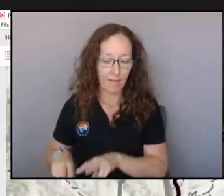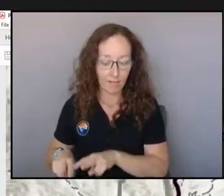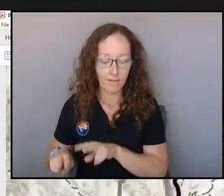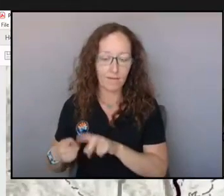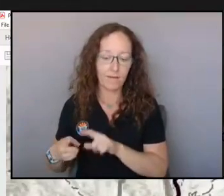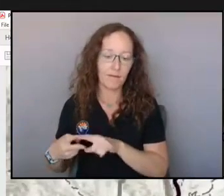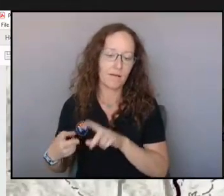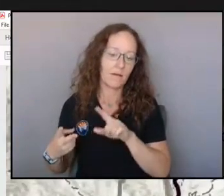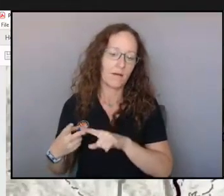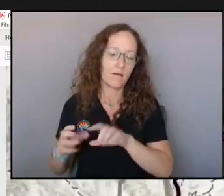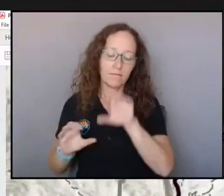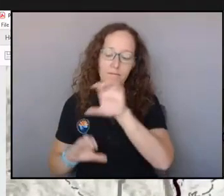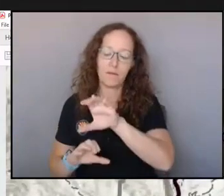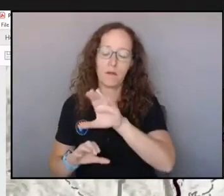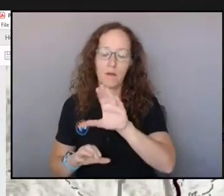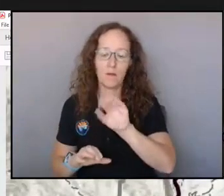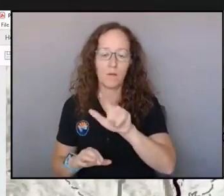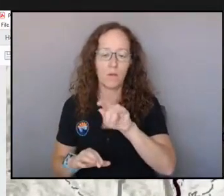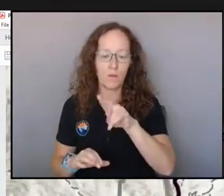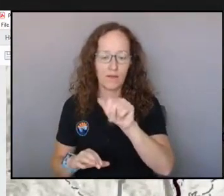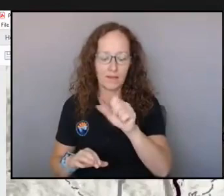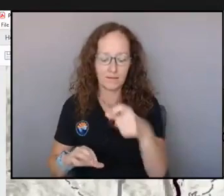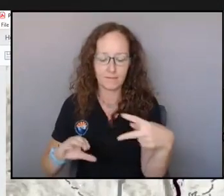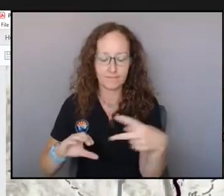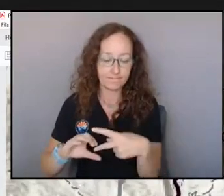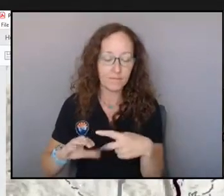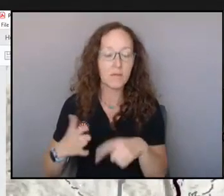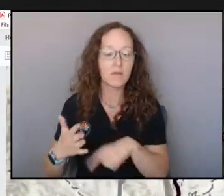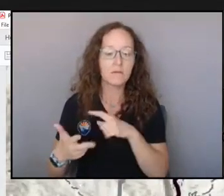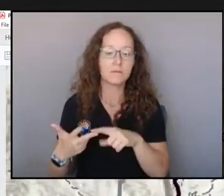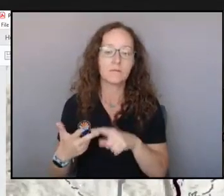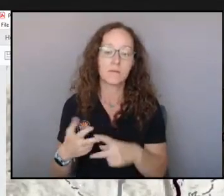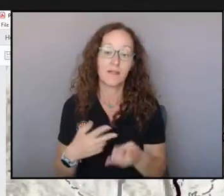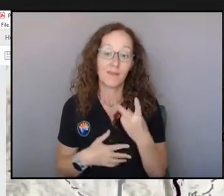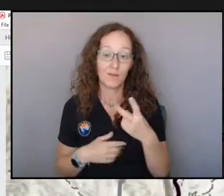LITTLE RUNS IT MADE A COUPLE NIGHTS AGO.